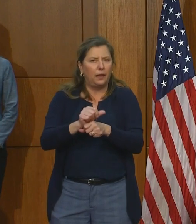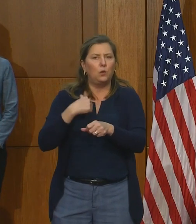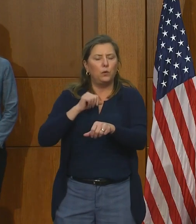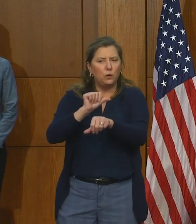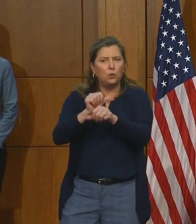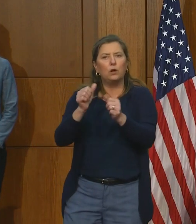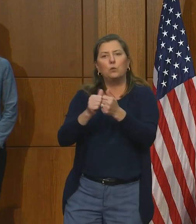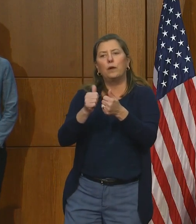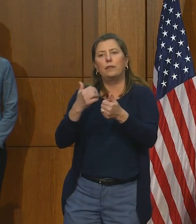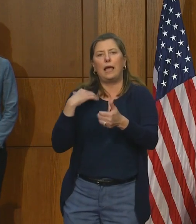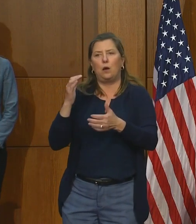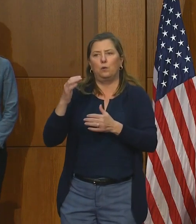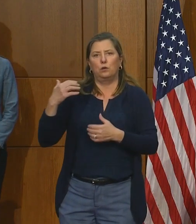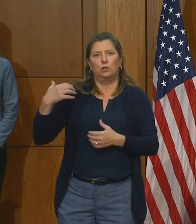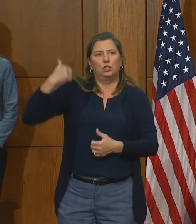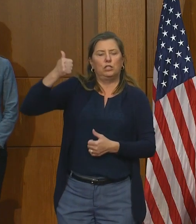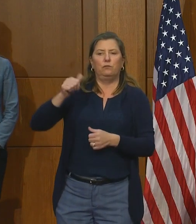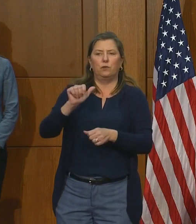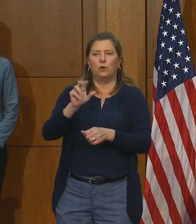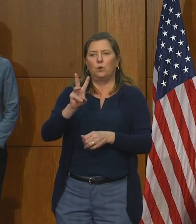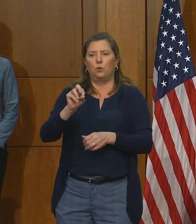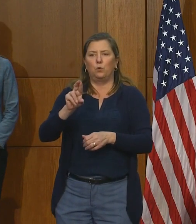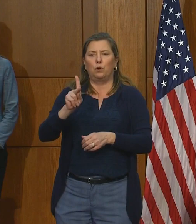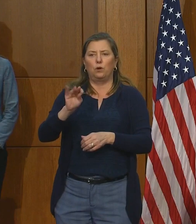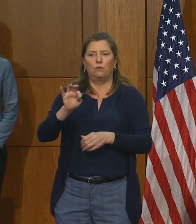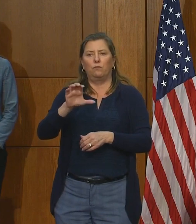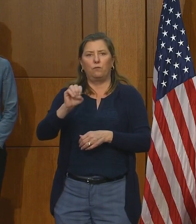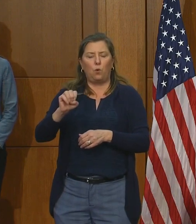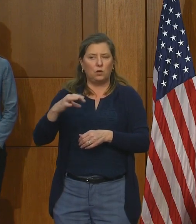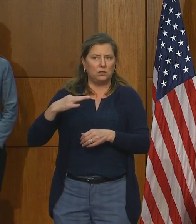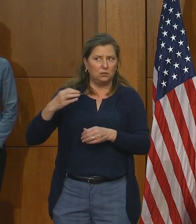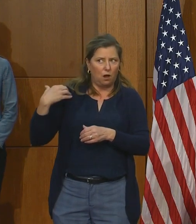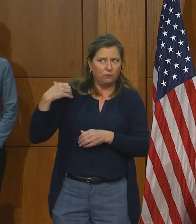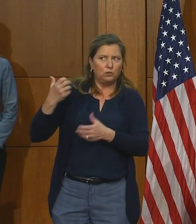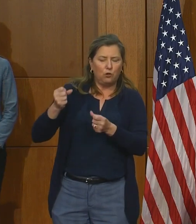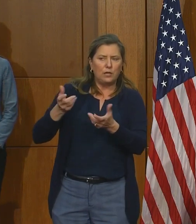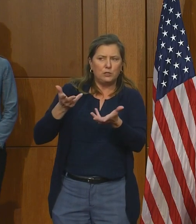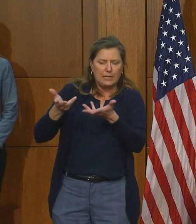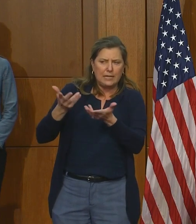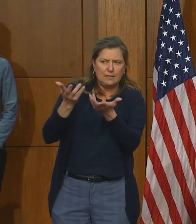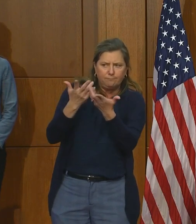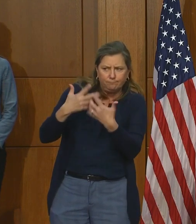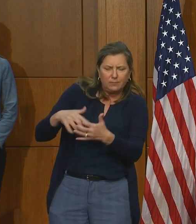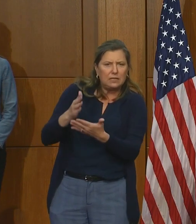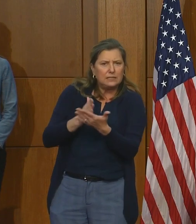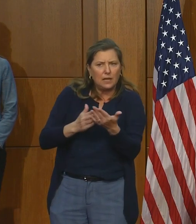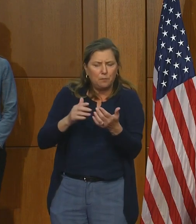HAVE THE MEANS WERE WORKING WITH OUR OF OUR THE CHIEF